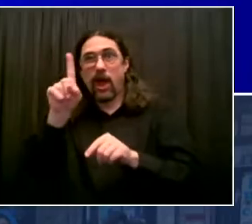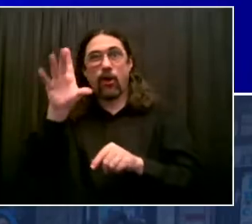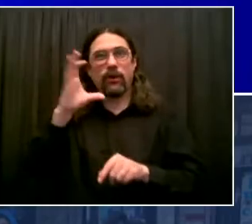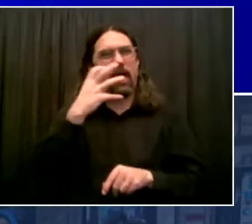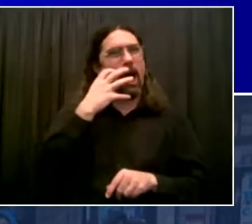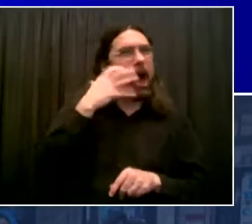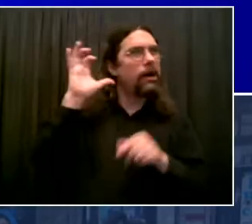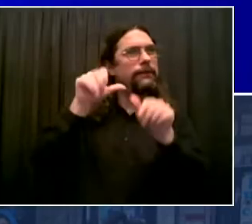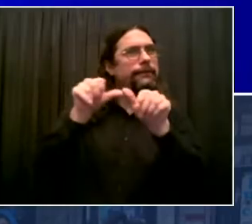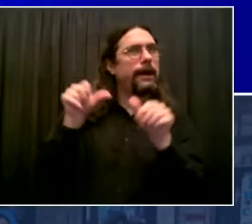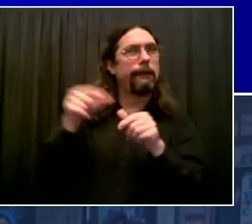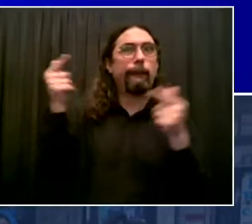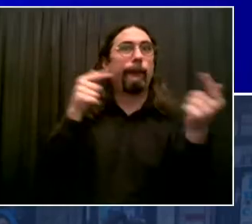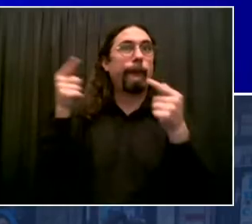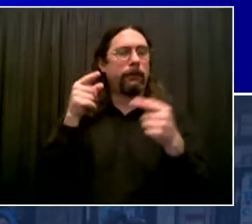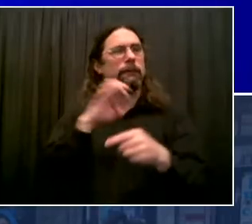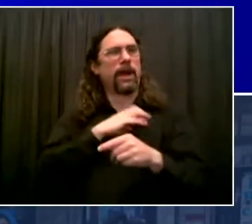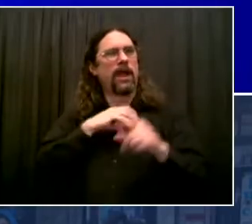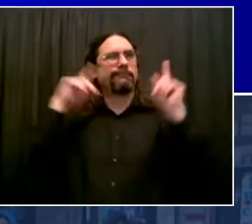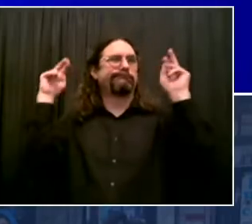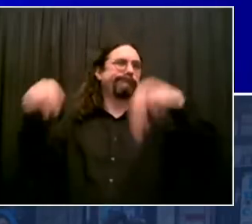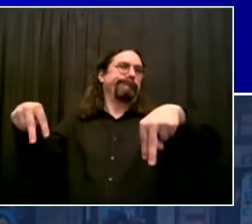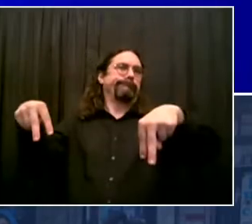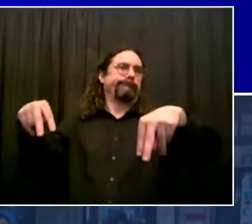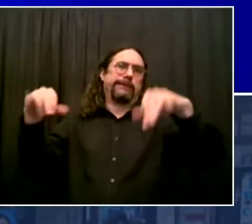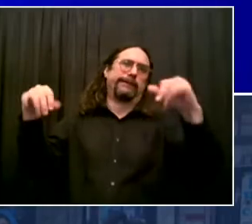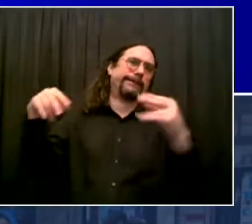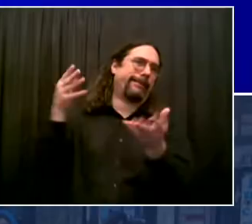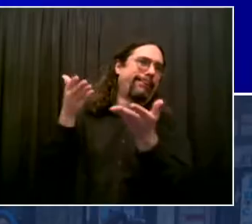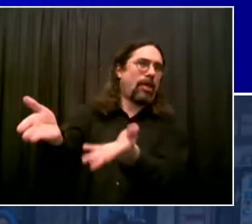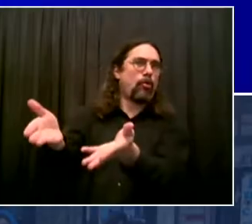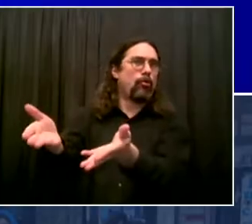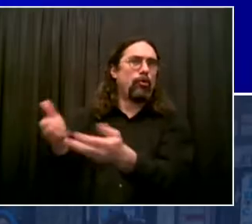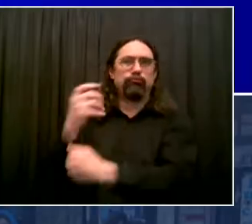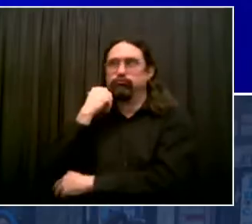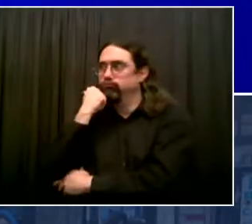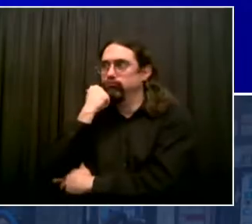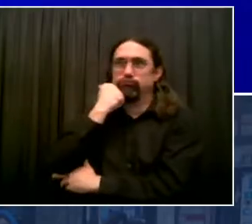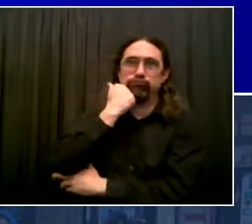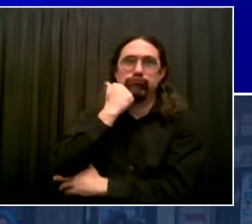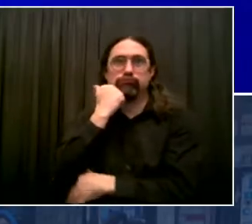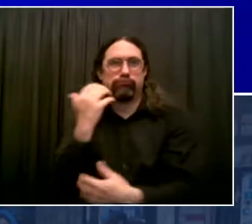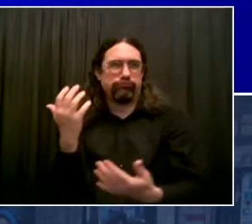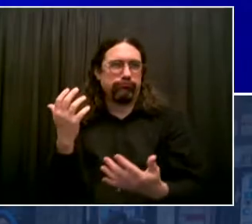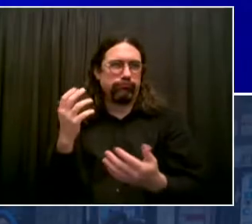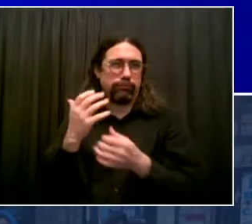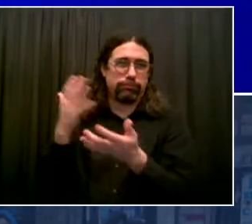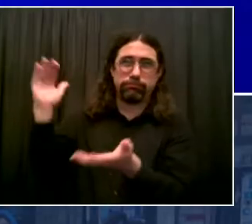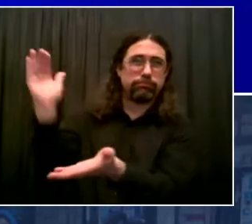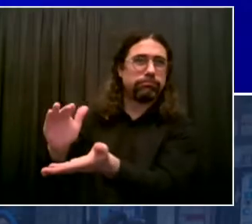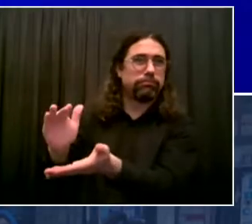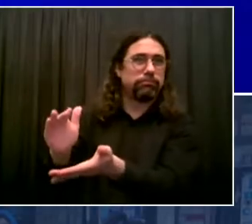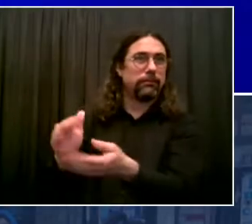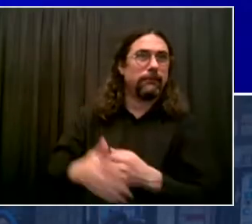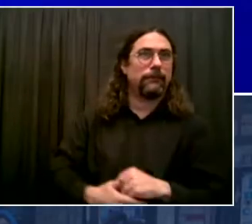VIOLENCE AND HAVING COPS IN THE RIGHT PCELA IS CRUCIAL.